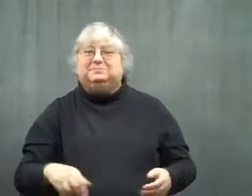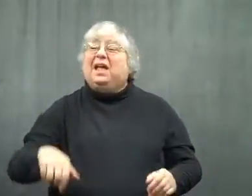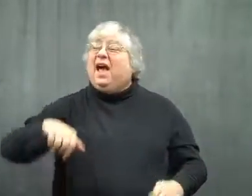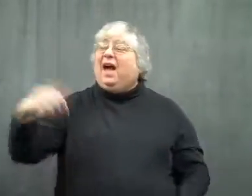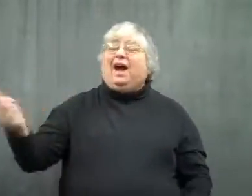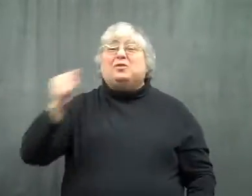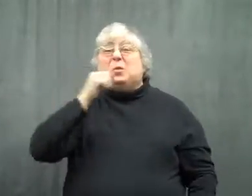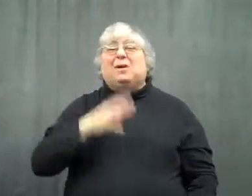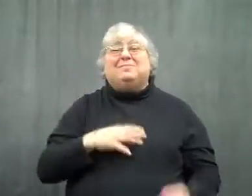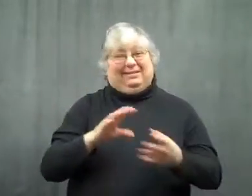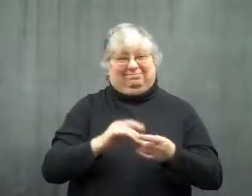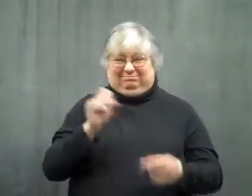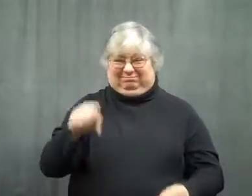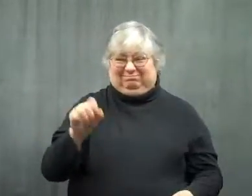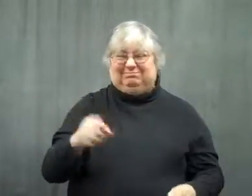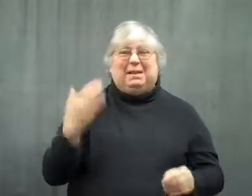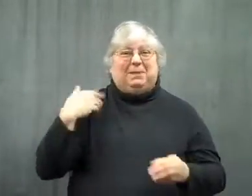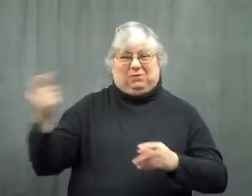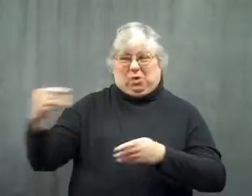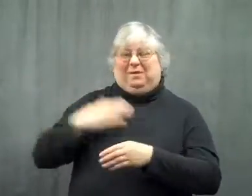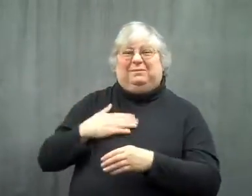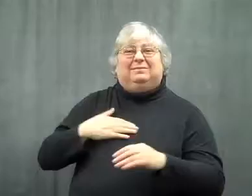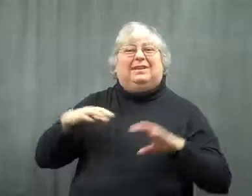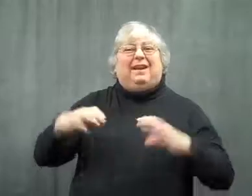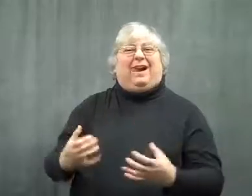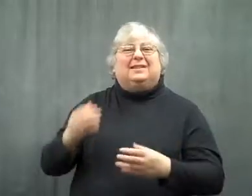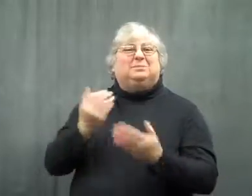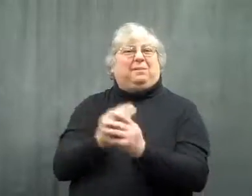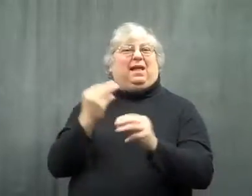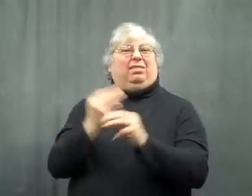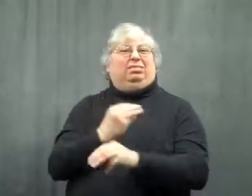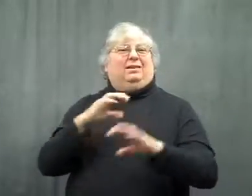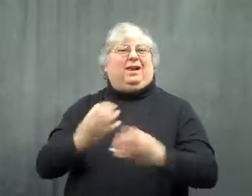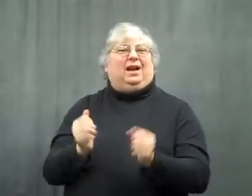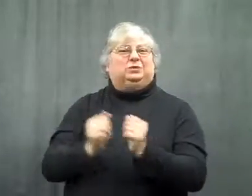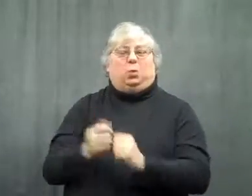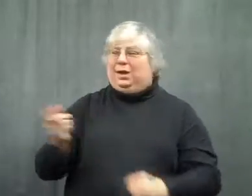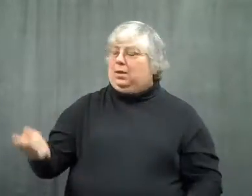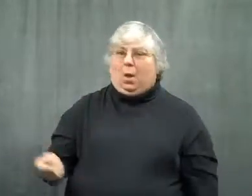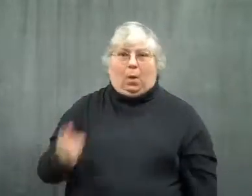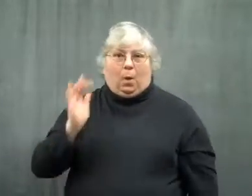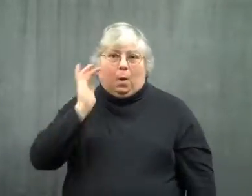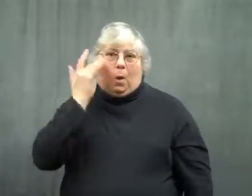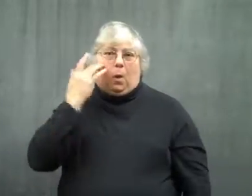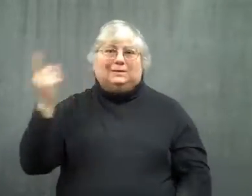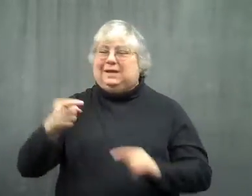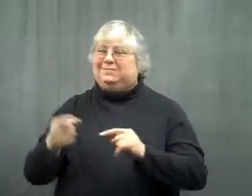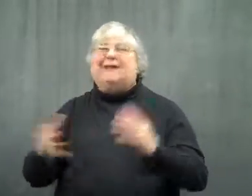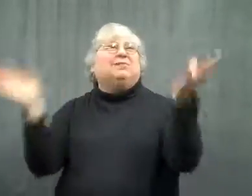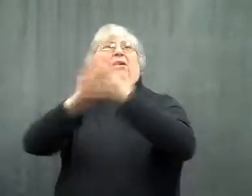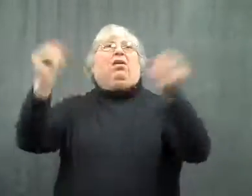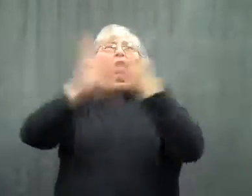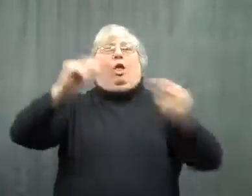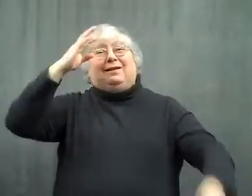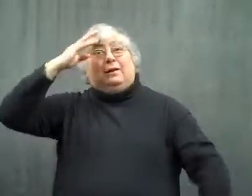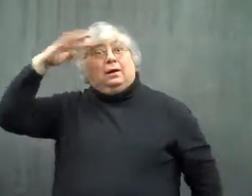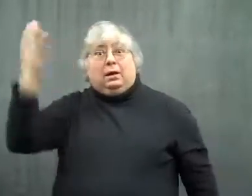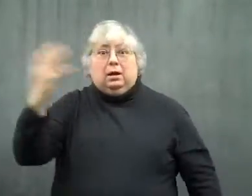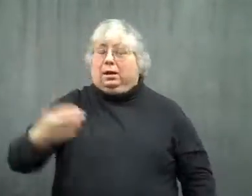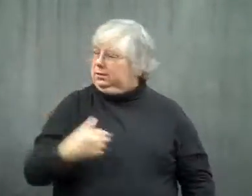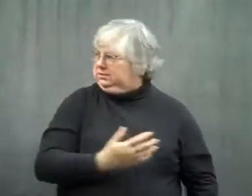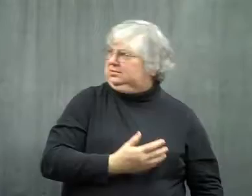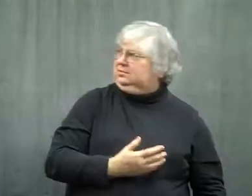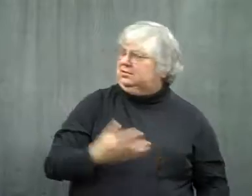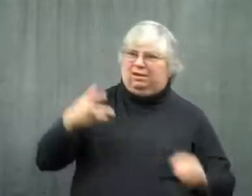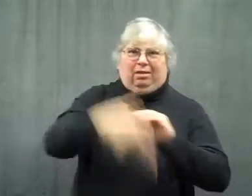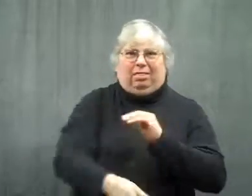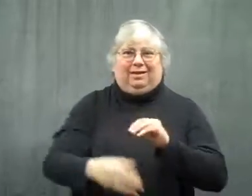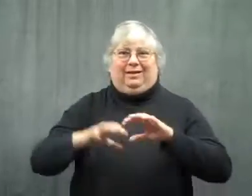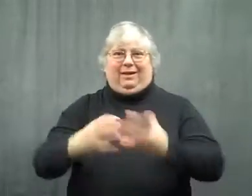One woman said he was in her math class, and would disrupt the class with nonsense.